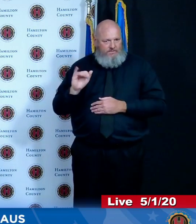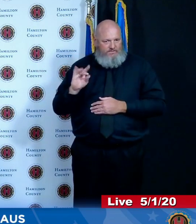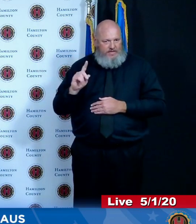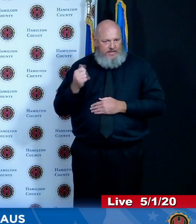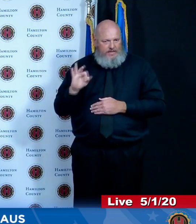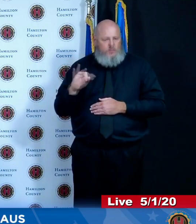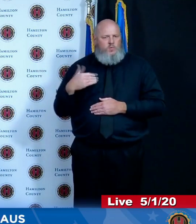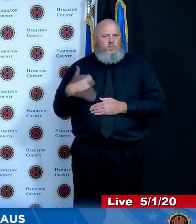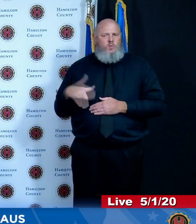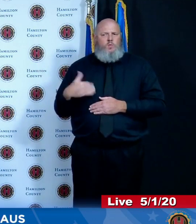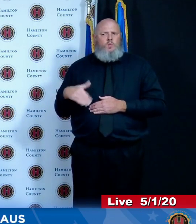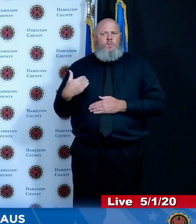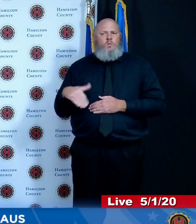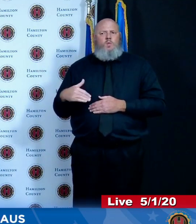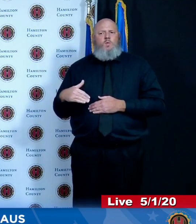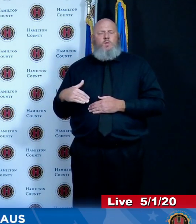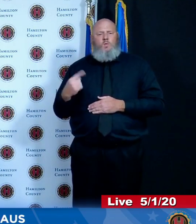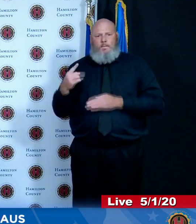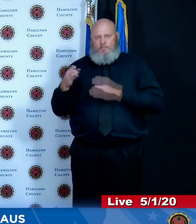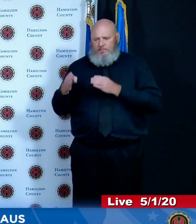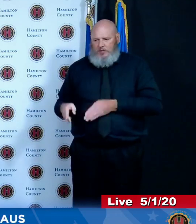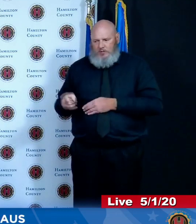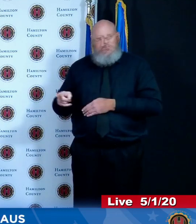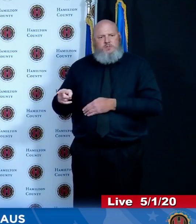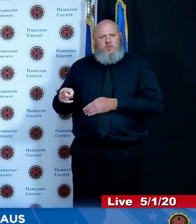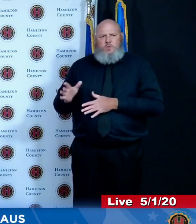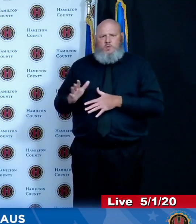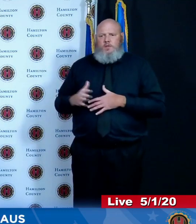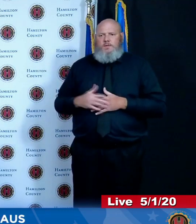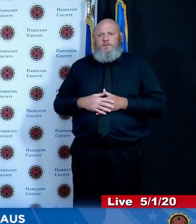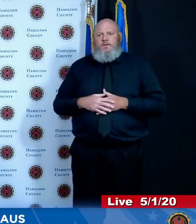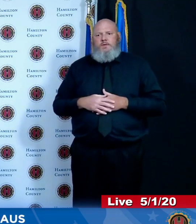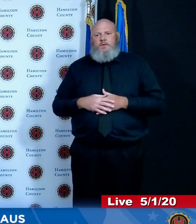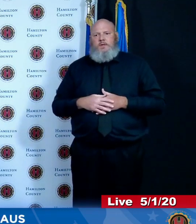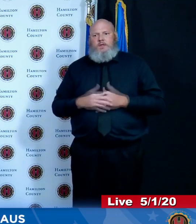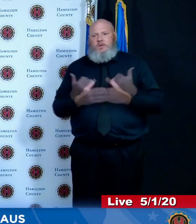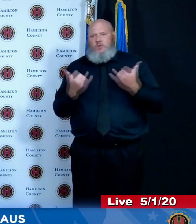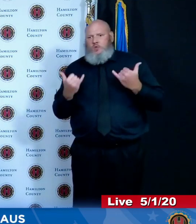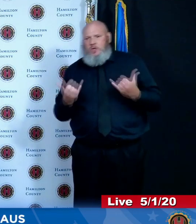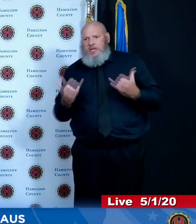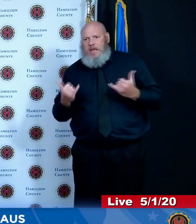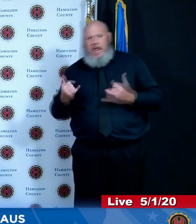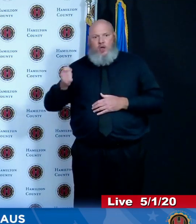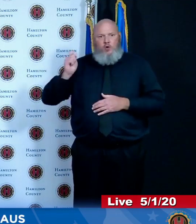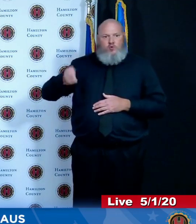today everyone entering the courthouse will be required to wear a mask other